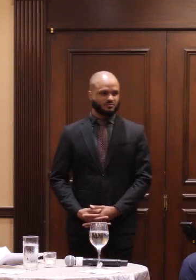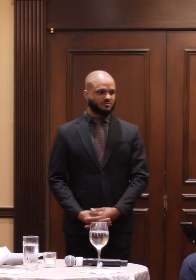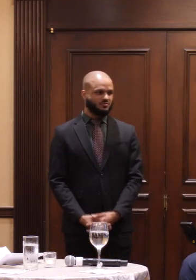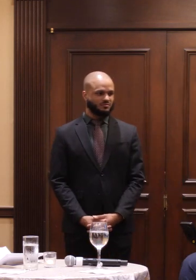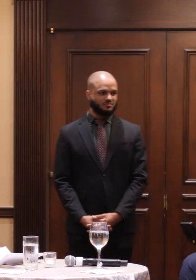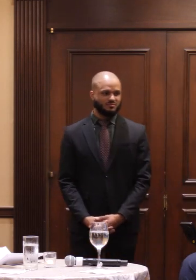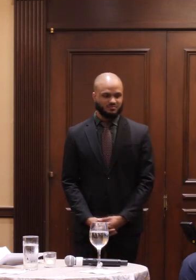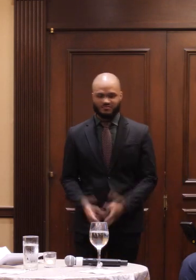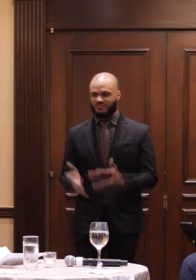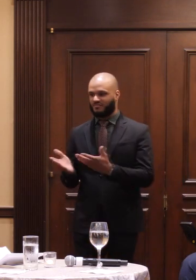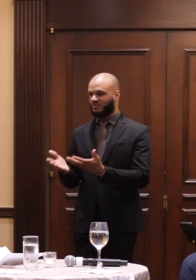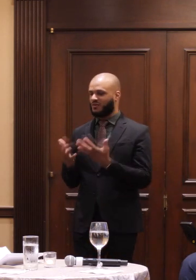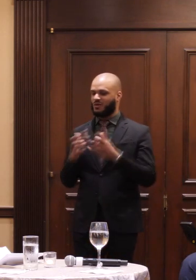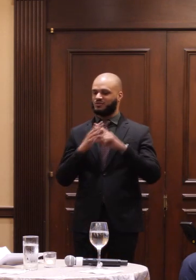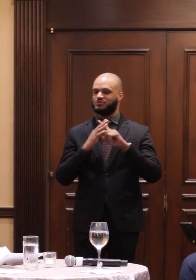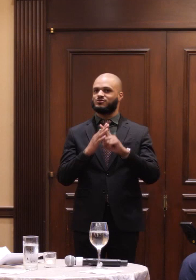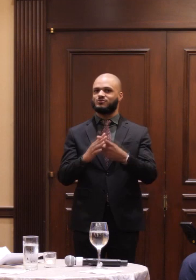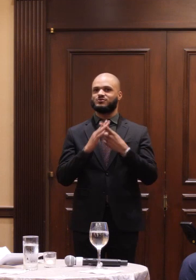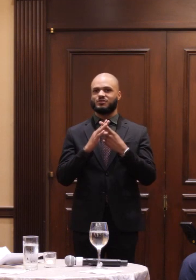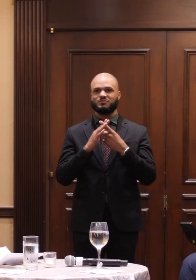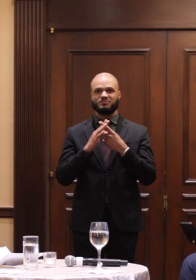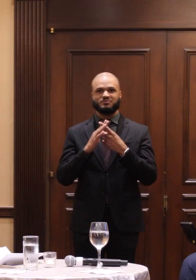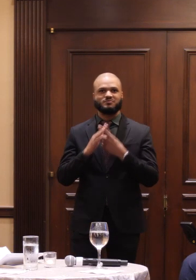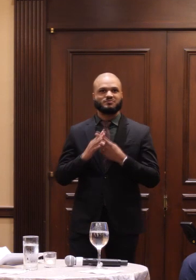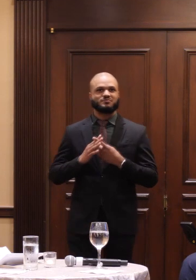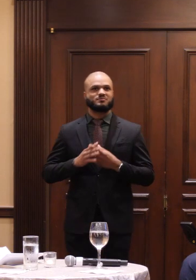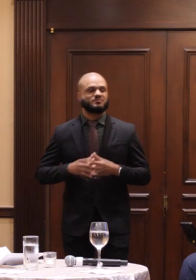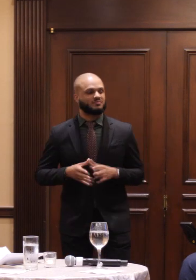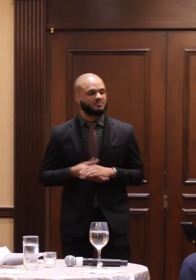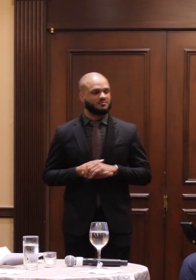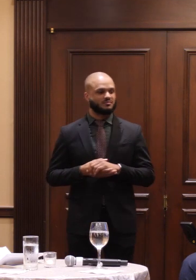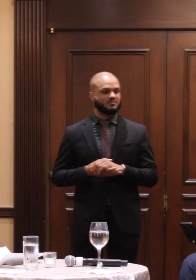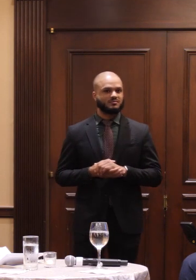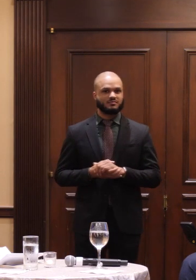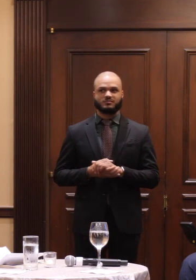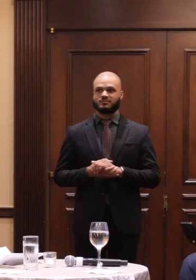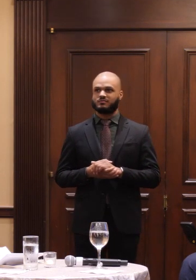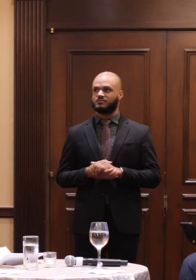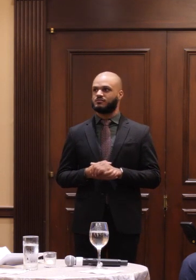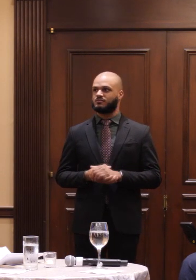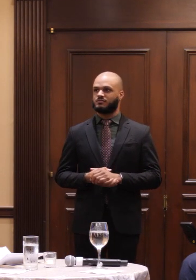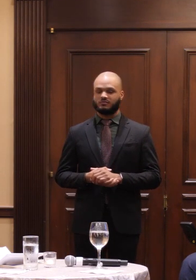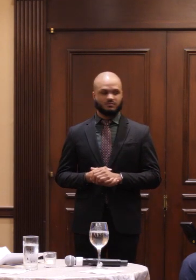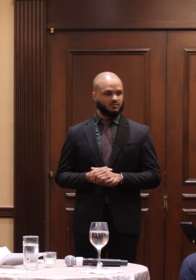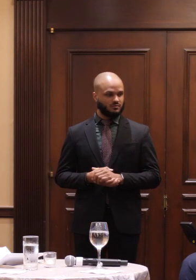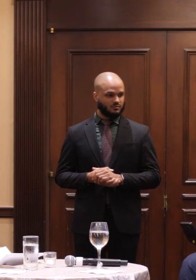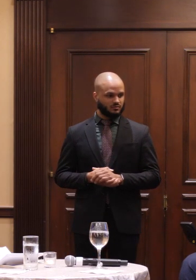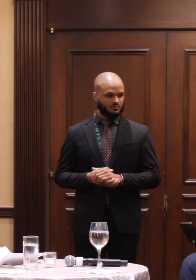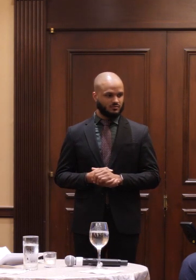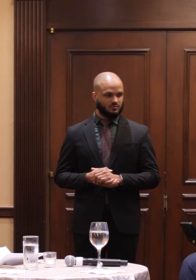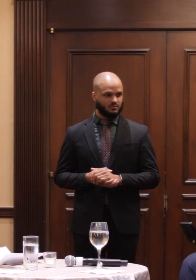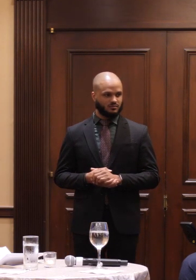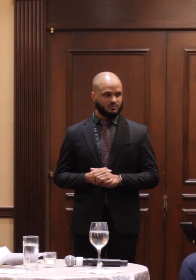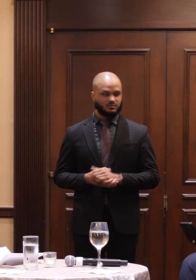So Bob, I want to start at the beginning: in my mind there's the Magna Carta,